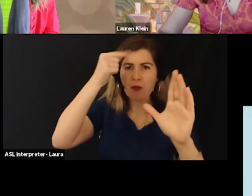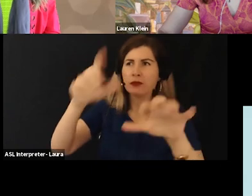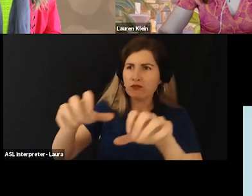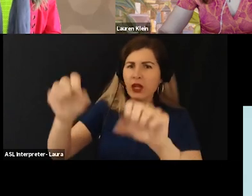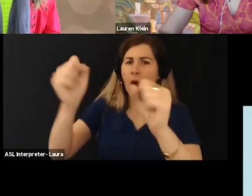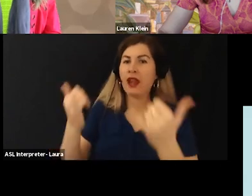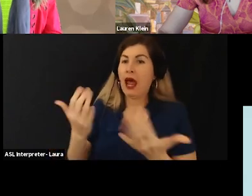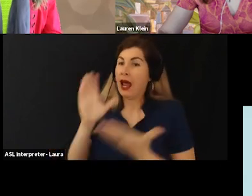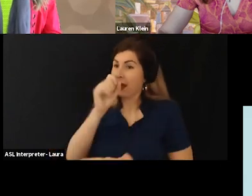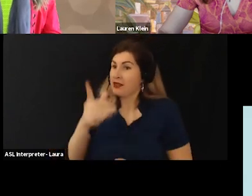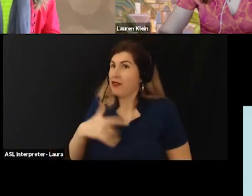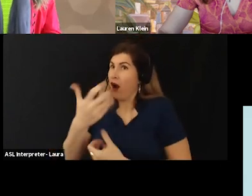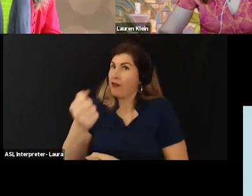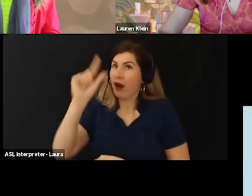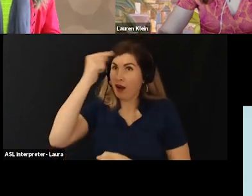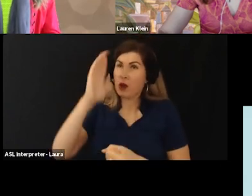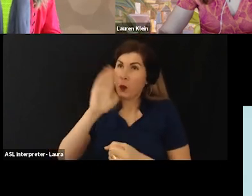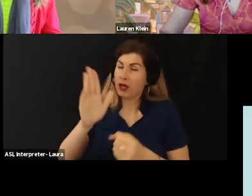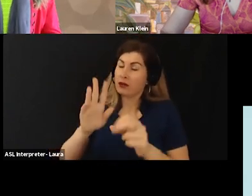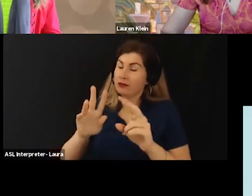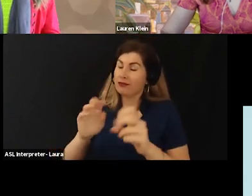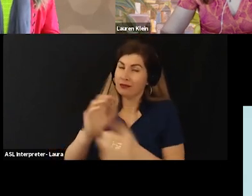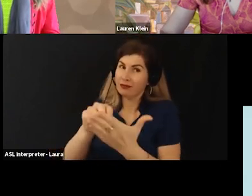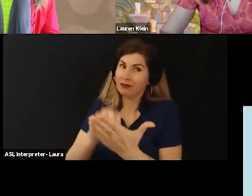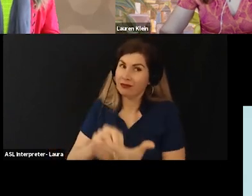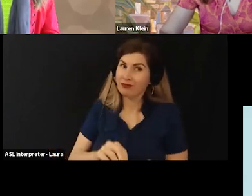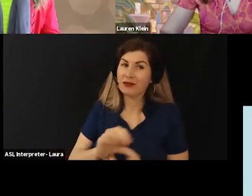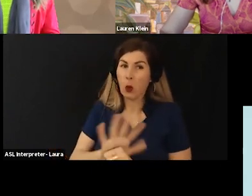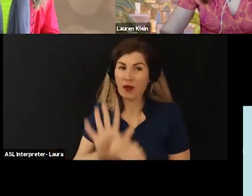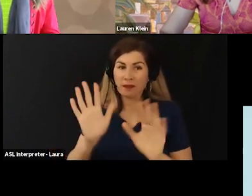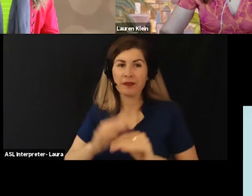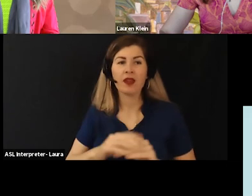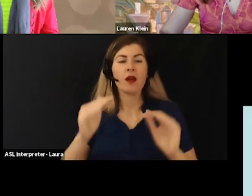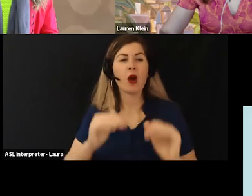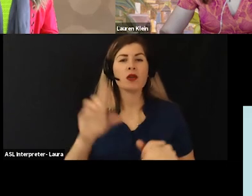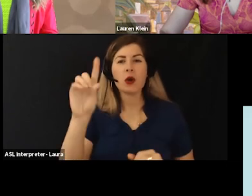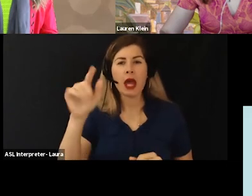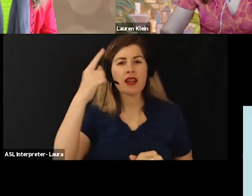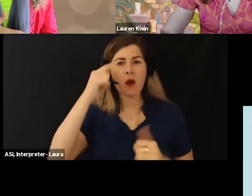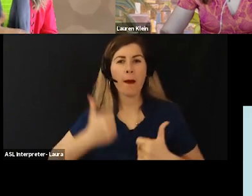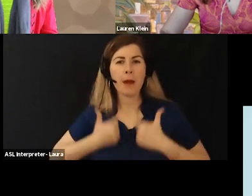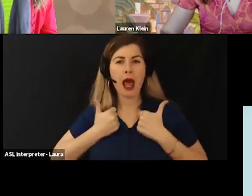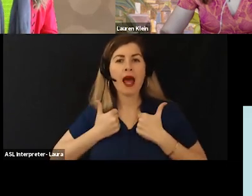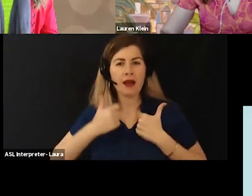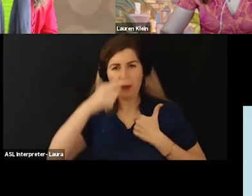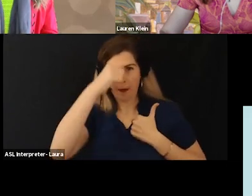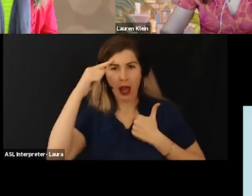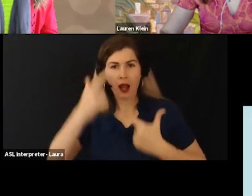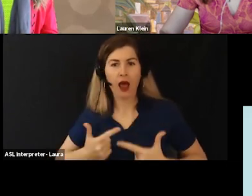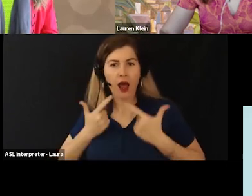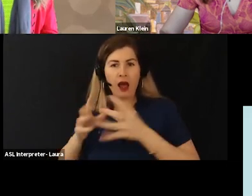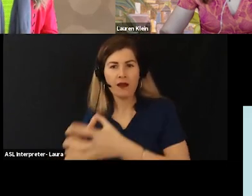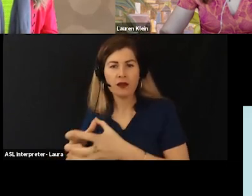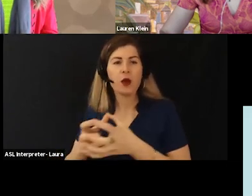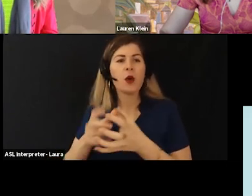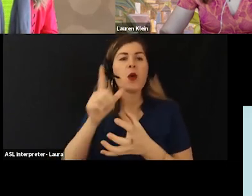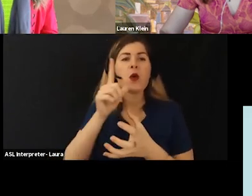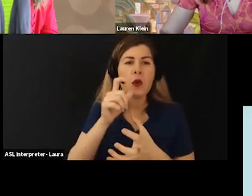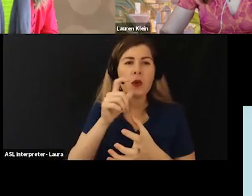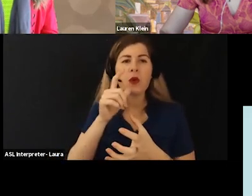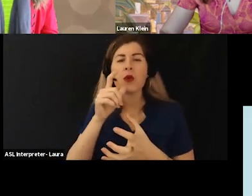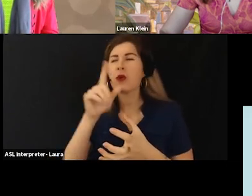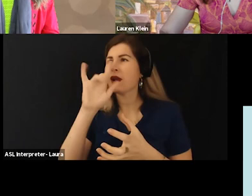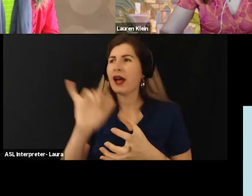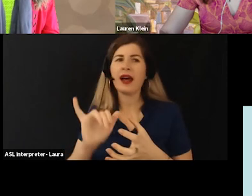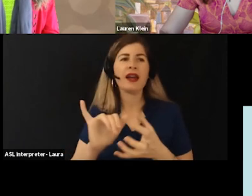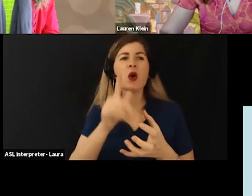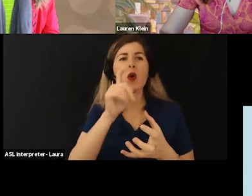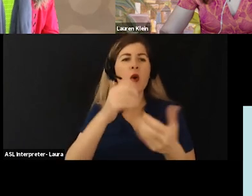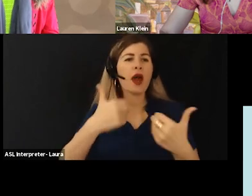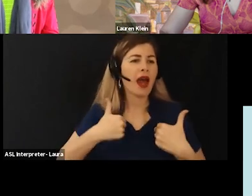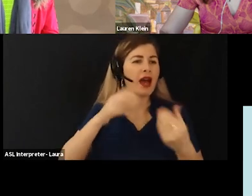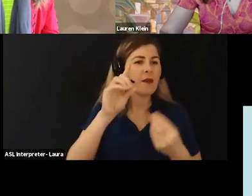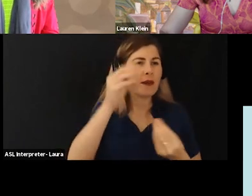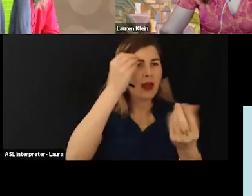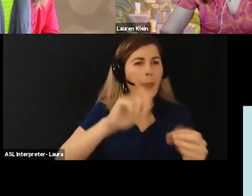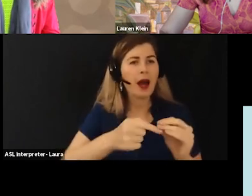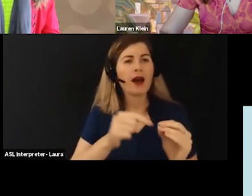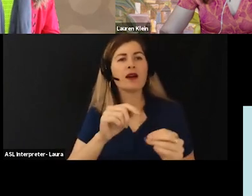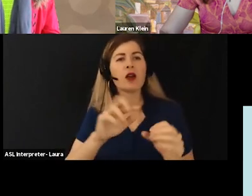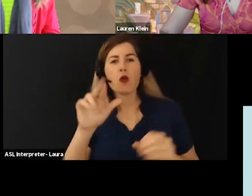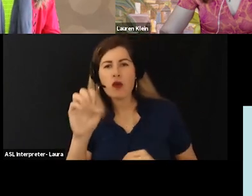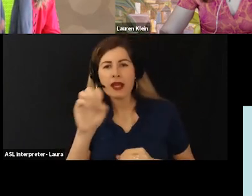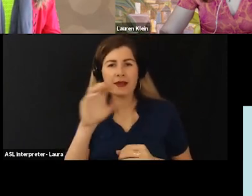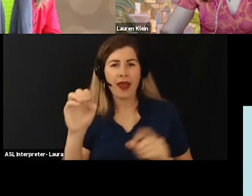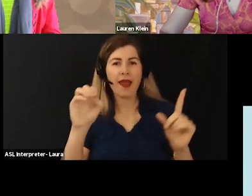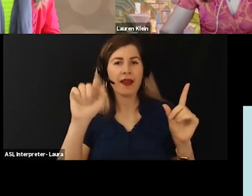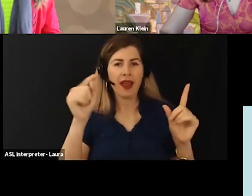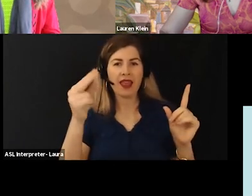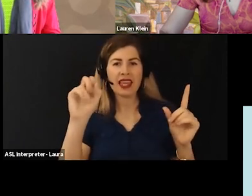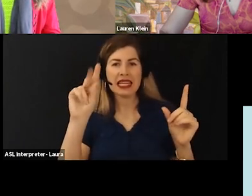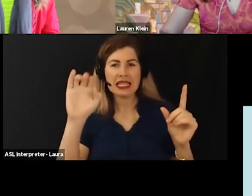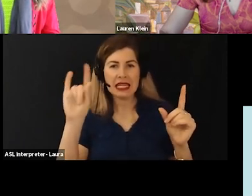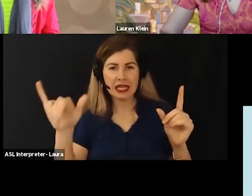But other important efforts as well like data for Black Lives which were inventory and who is releasing data on the basic like about race and ethnicity disparities with covered disparities in Indian Country.